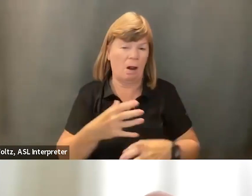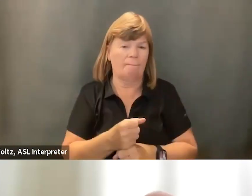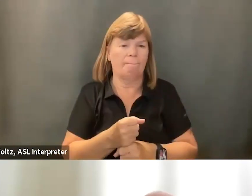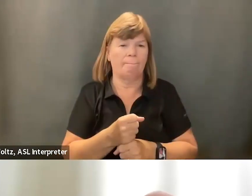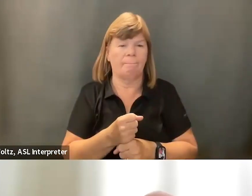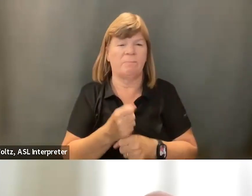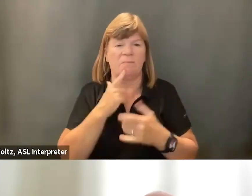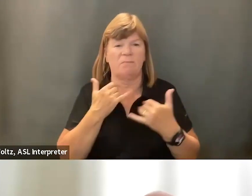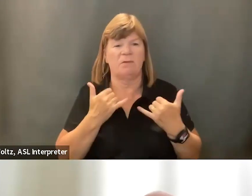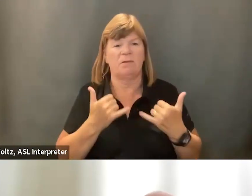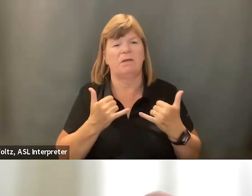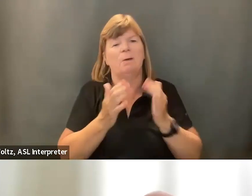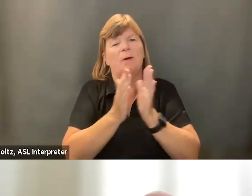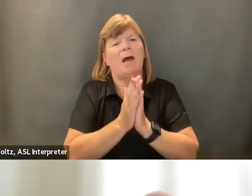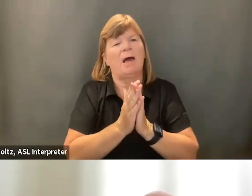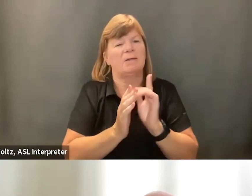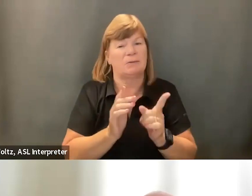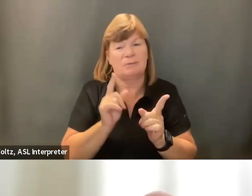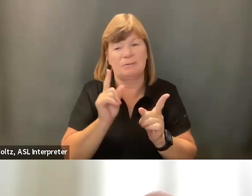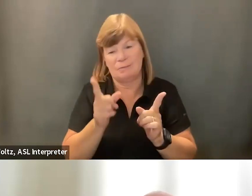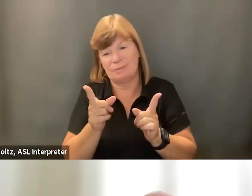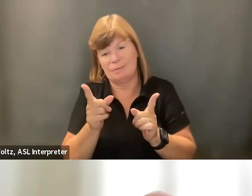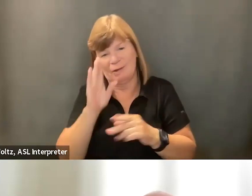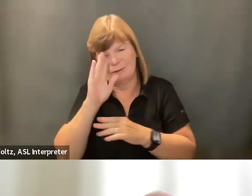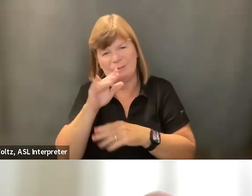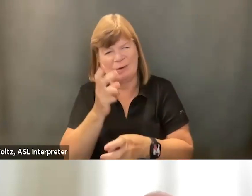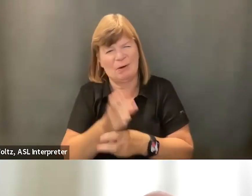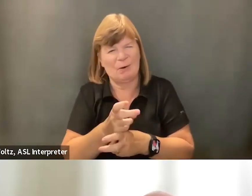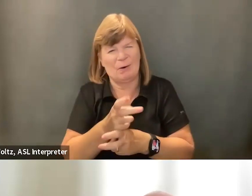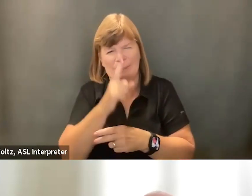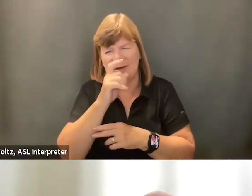I'm asking each of you I know it's hard because of the body of work you have for